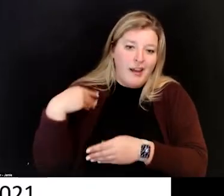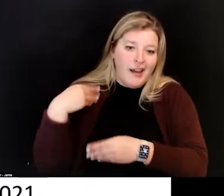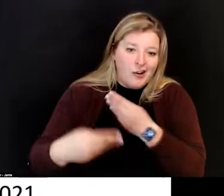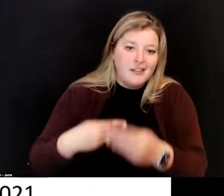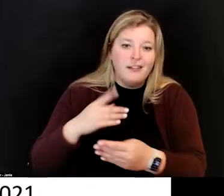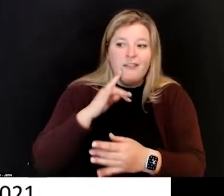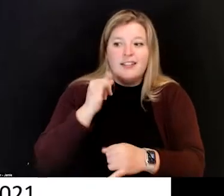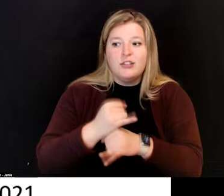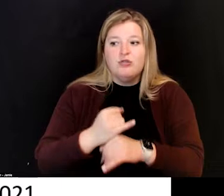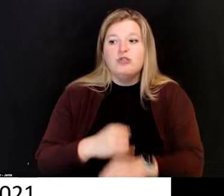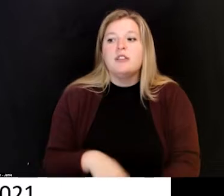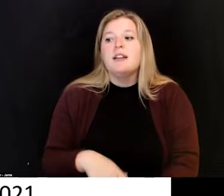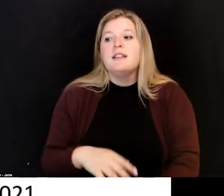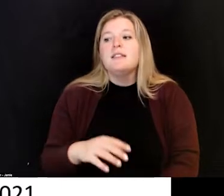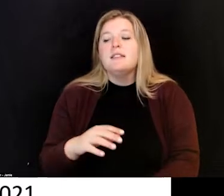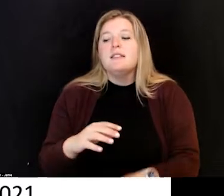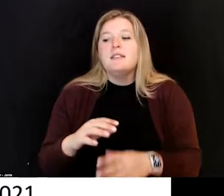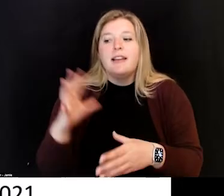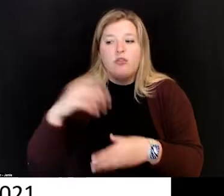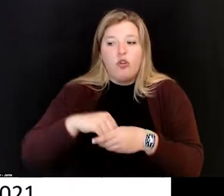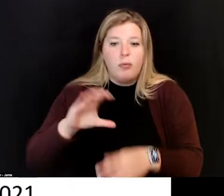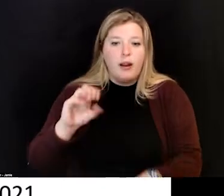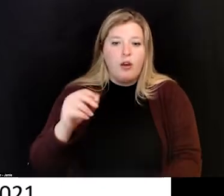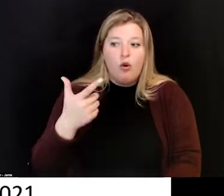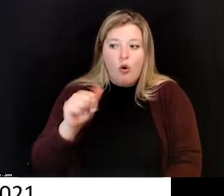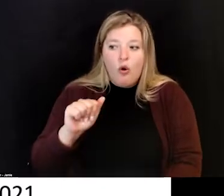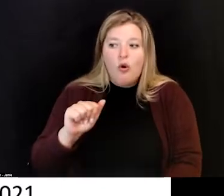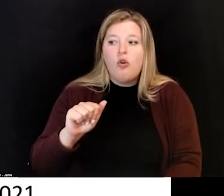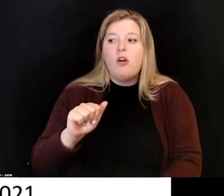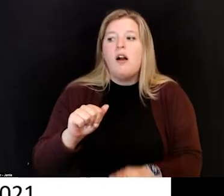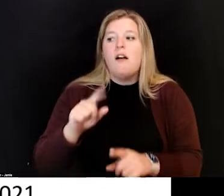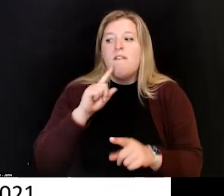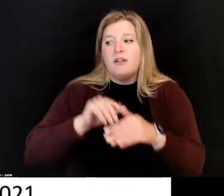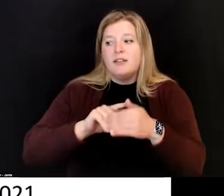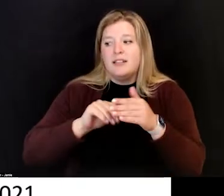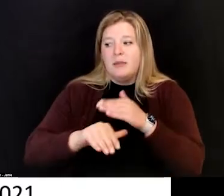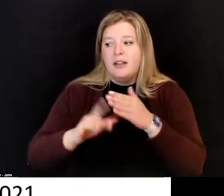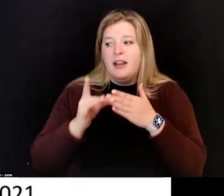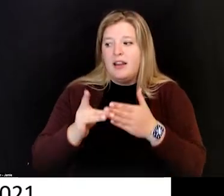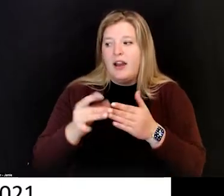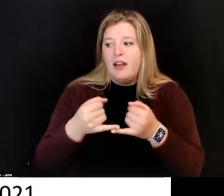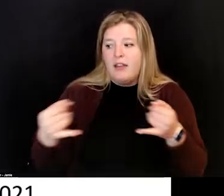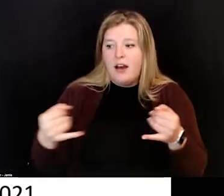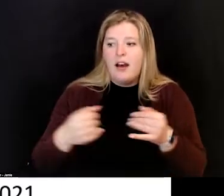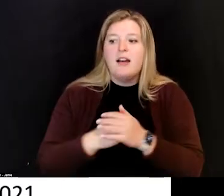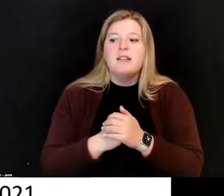into the accessibility guidelines-- and I'm sure you'll hear a little from me about that while I talk today--